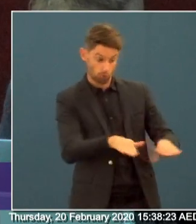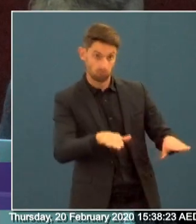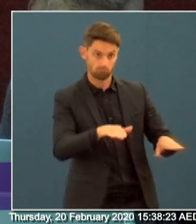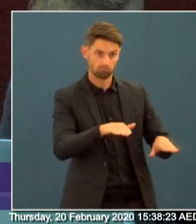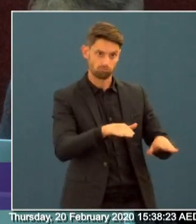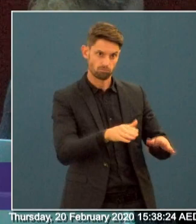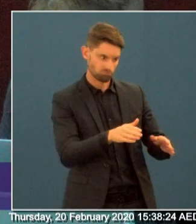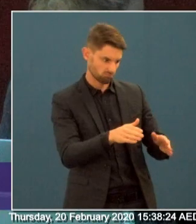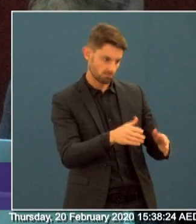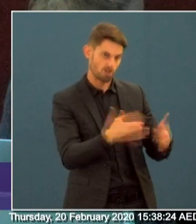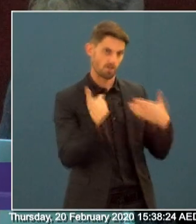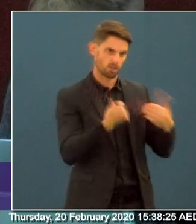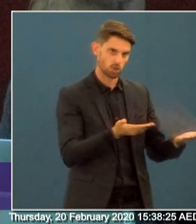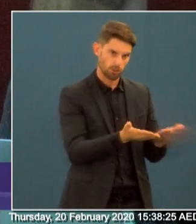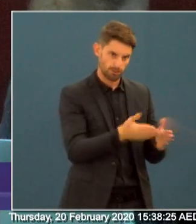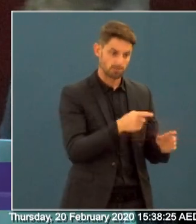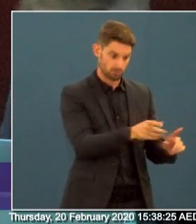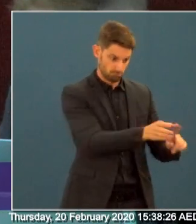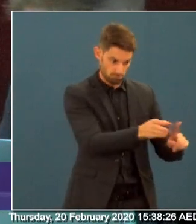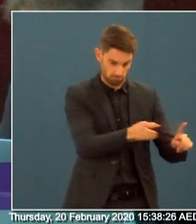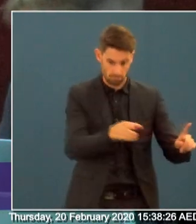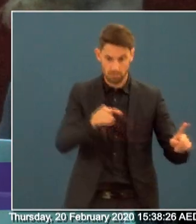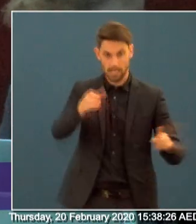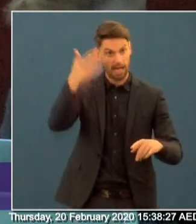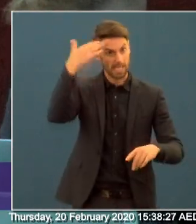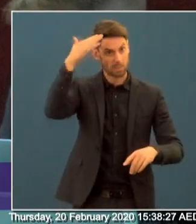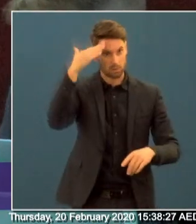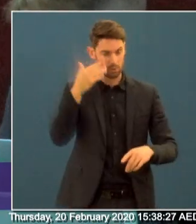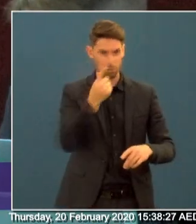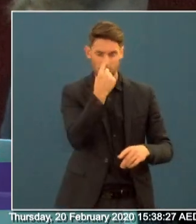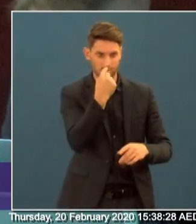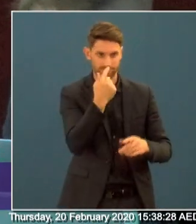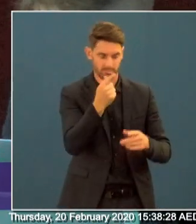will these new health —